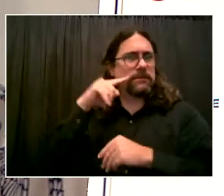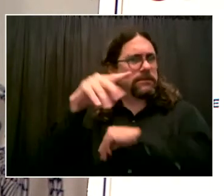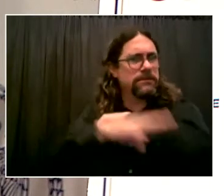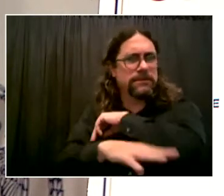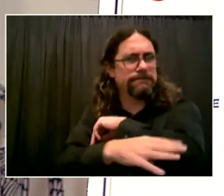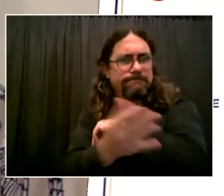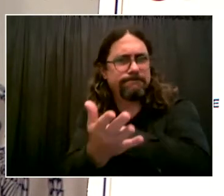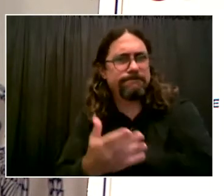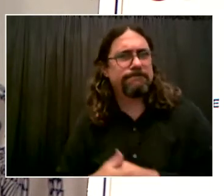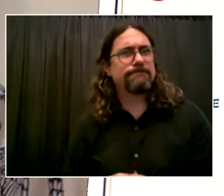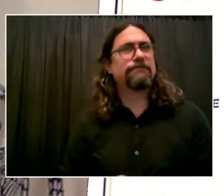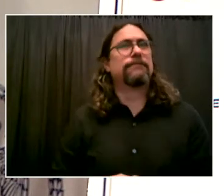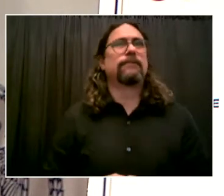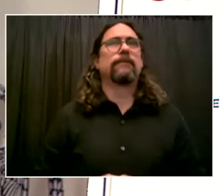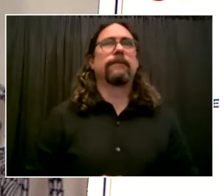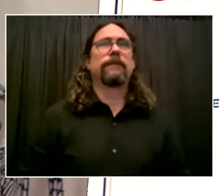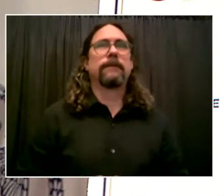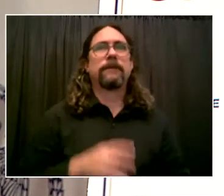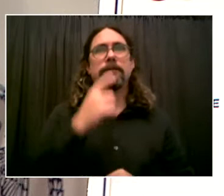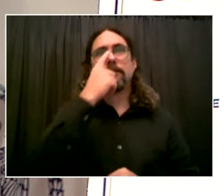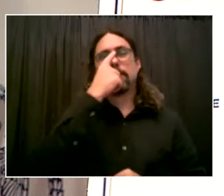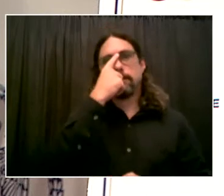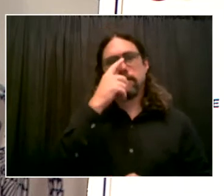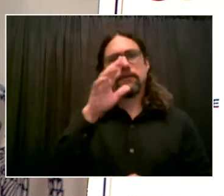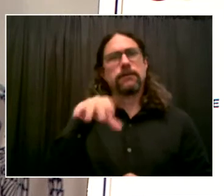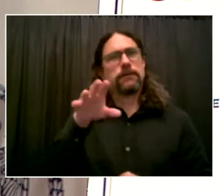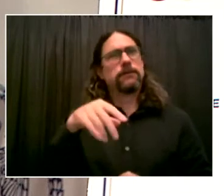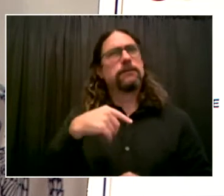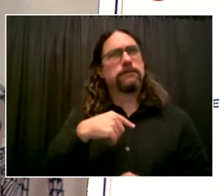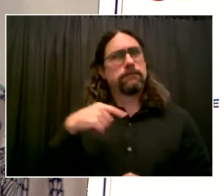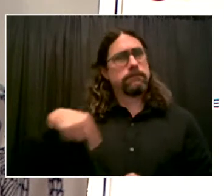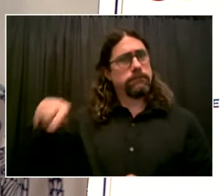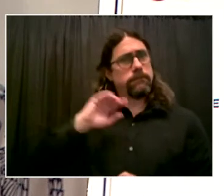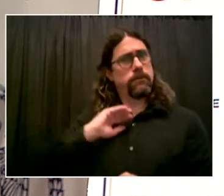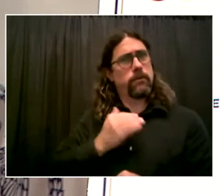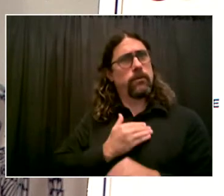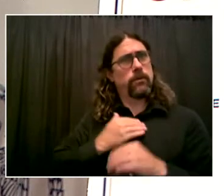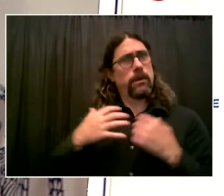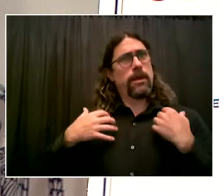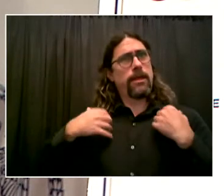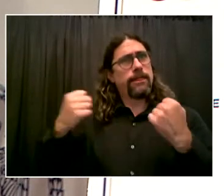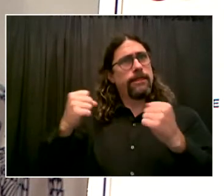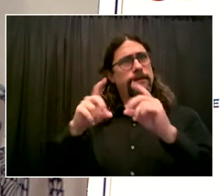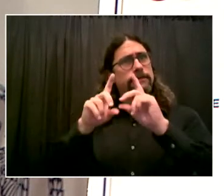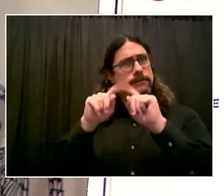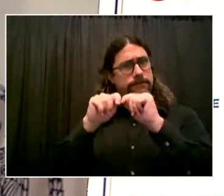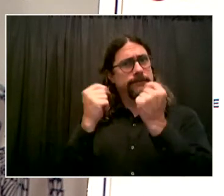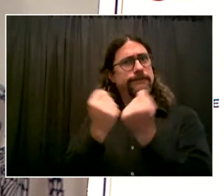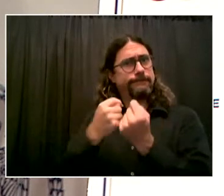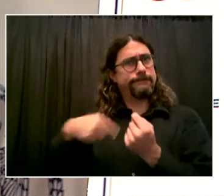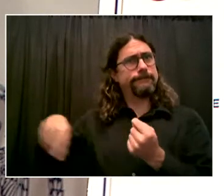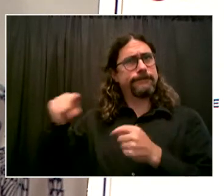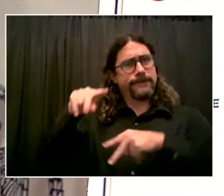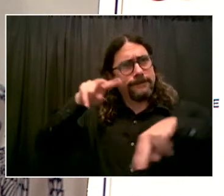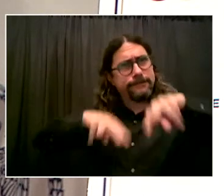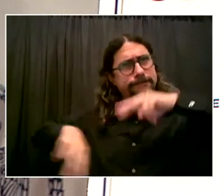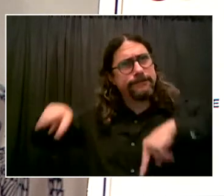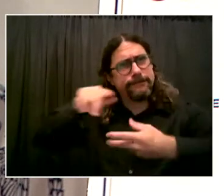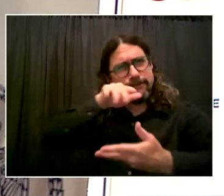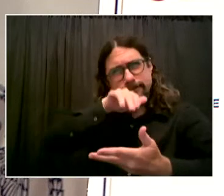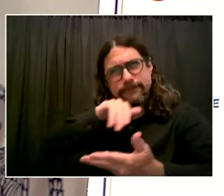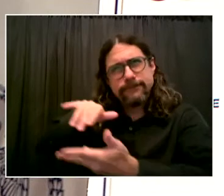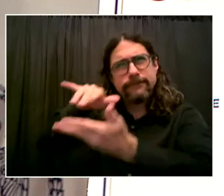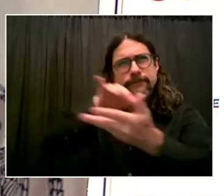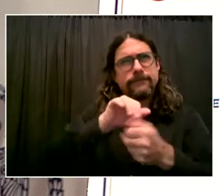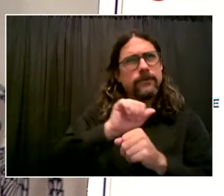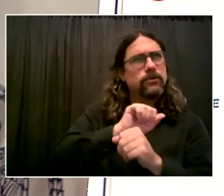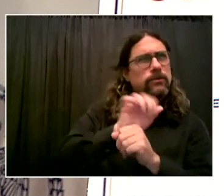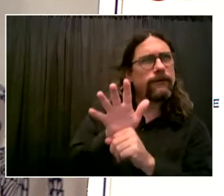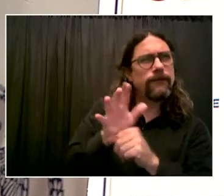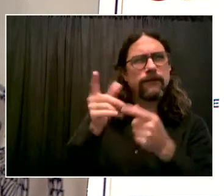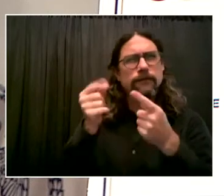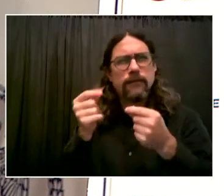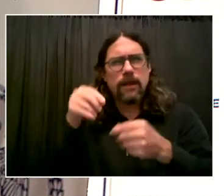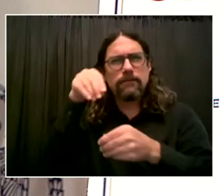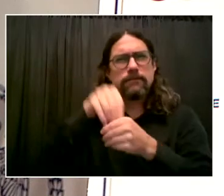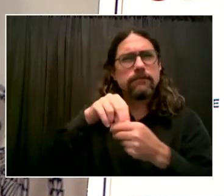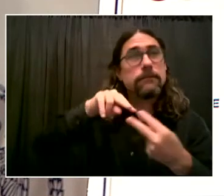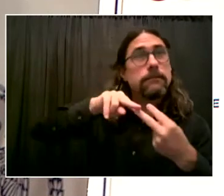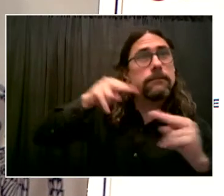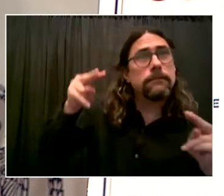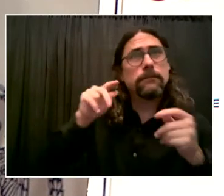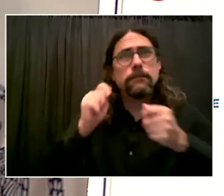QUESTION.